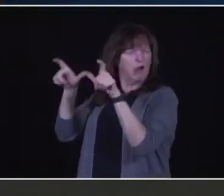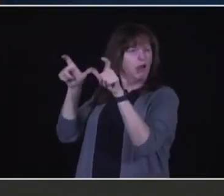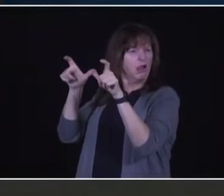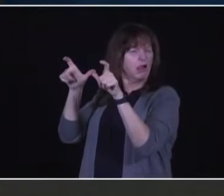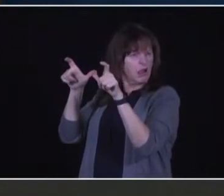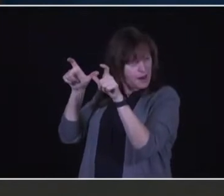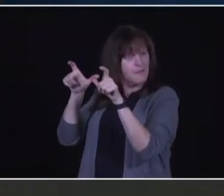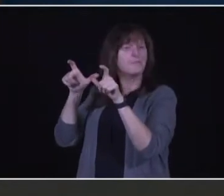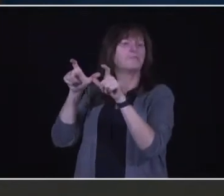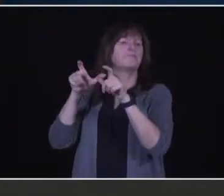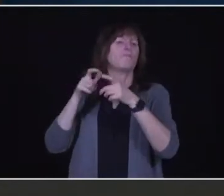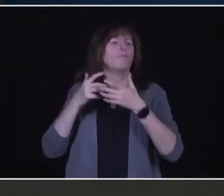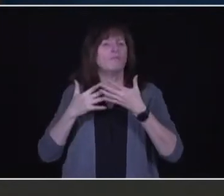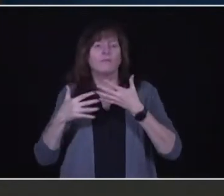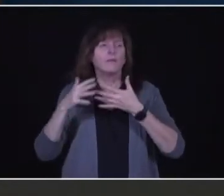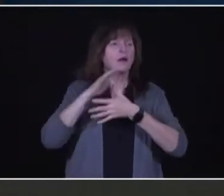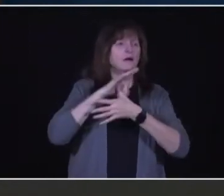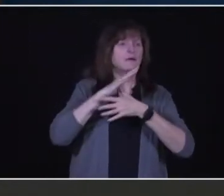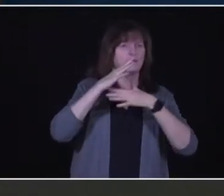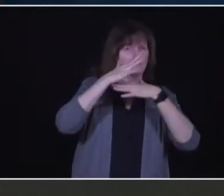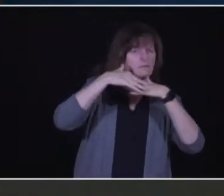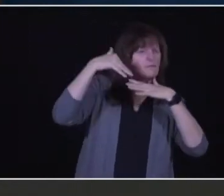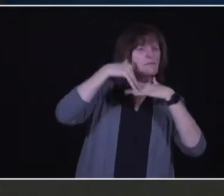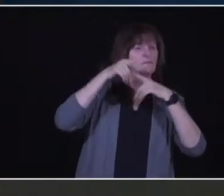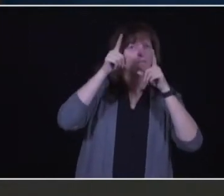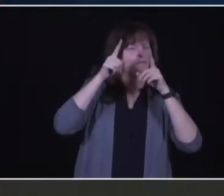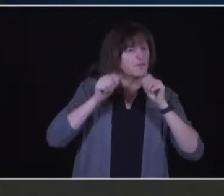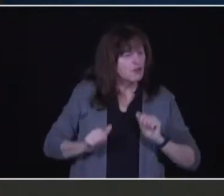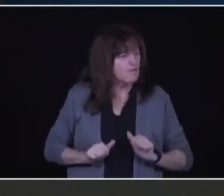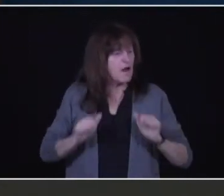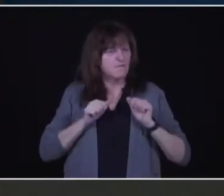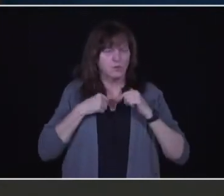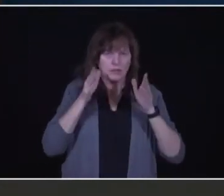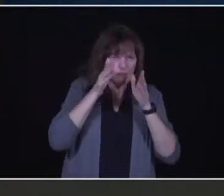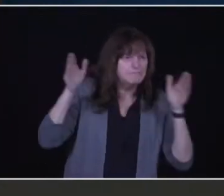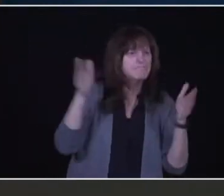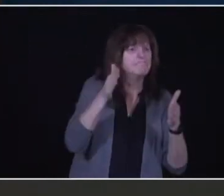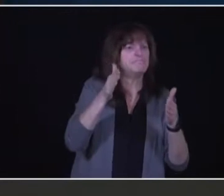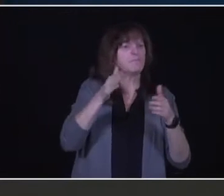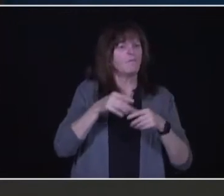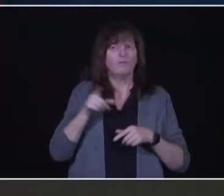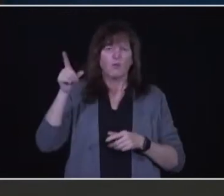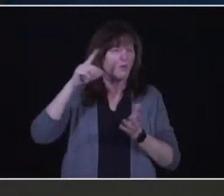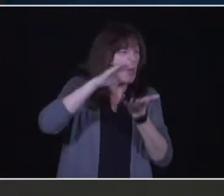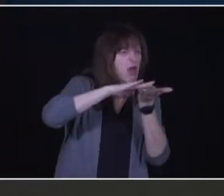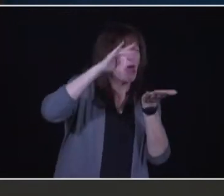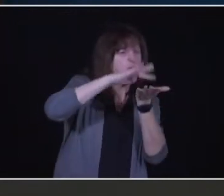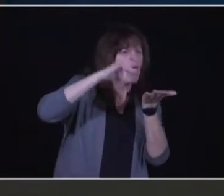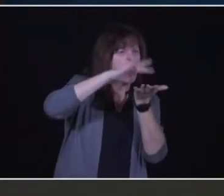for traffickers who interfere with the child in the care of children's aid Society.